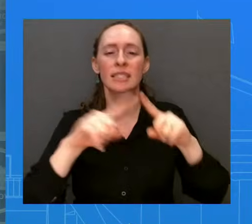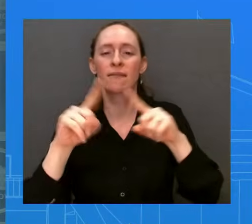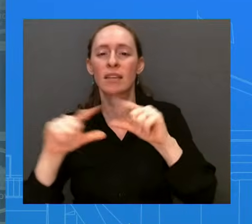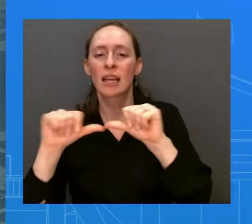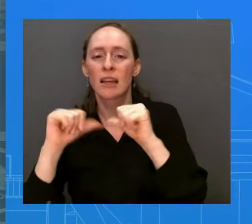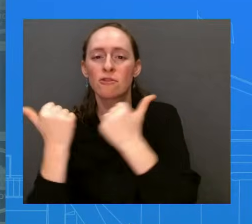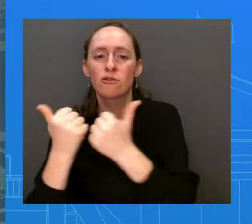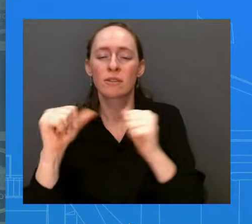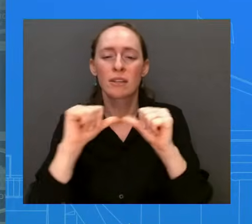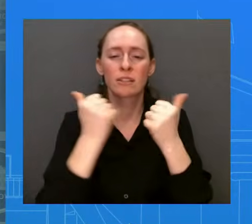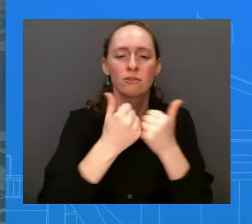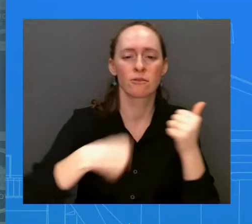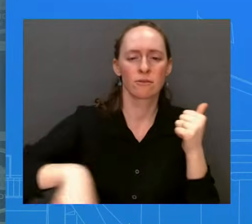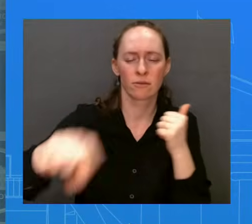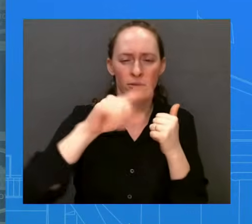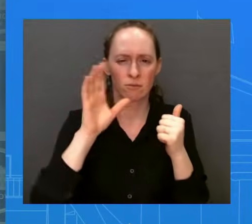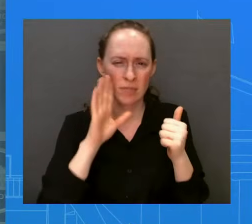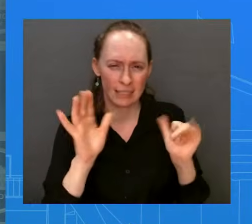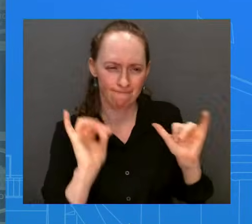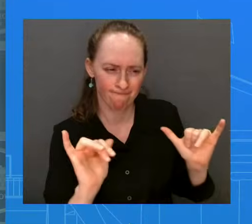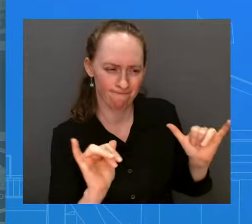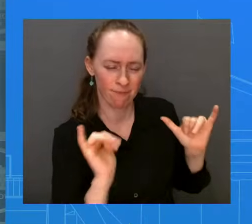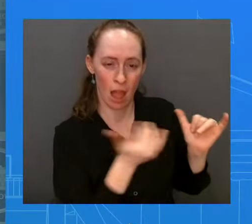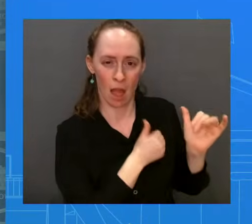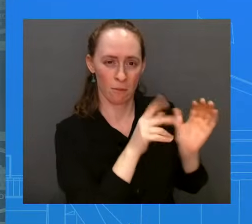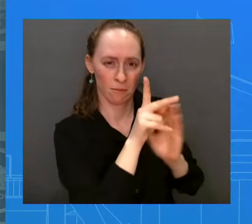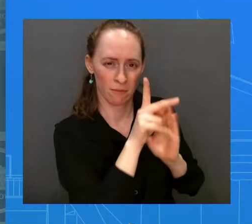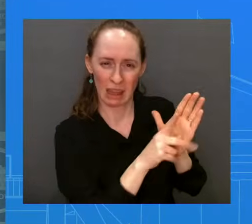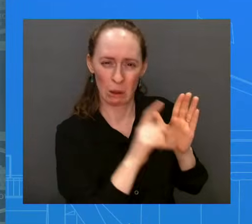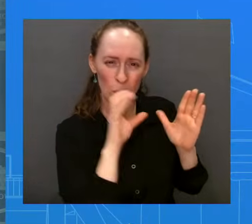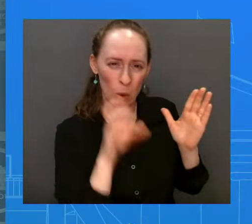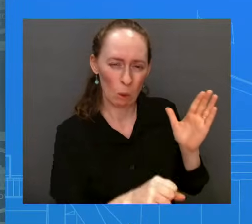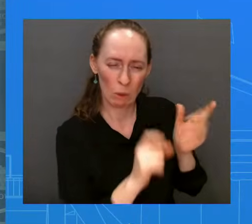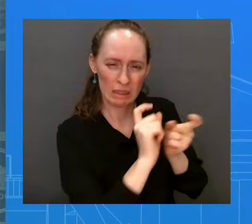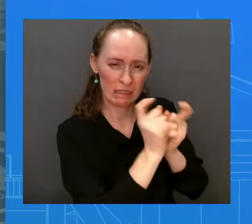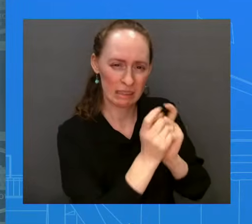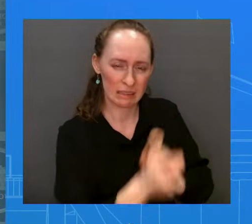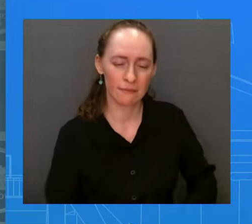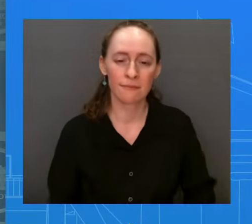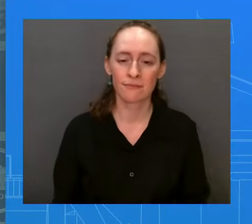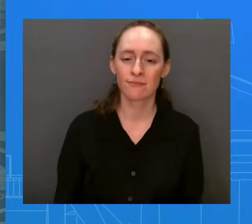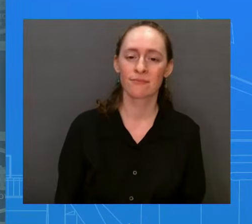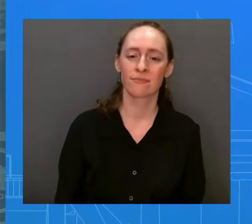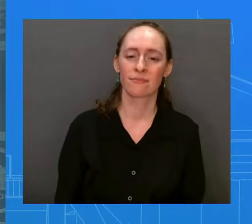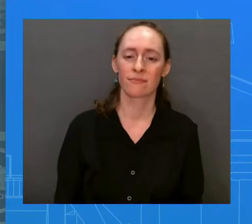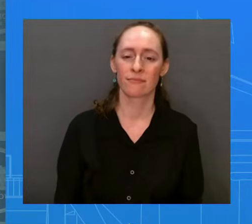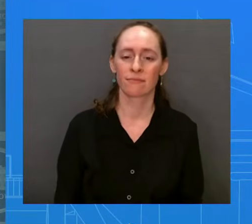You got to do the right thing for the American people, for our safety and security. The Press: Is it strange that no one has claimed these yet as theirs?